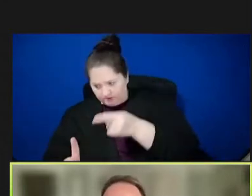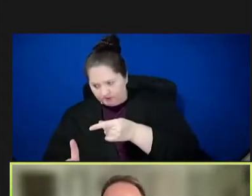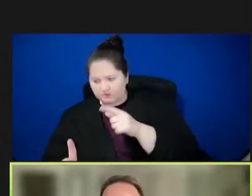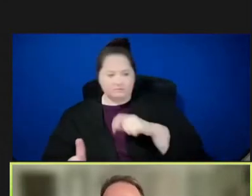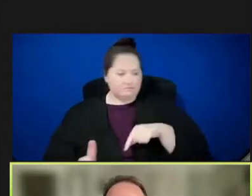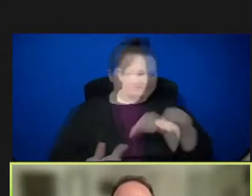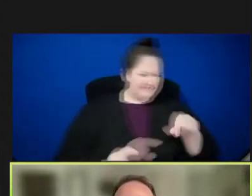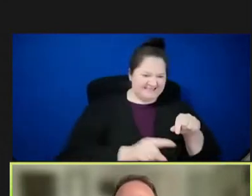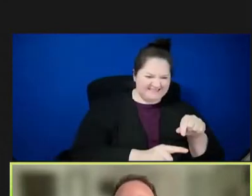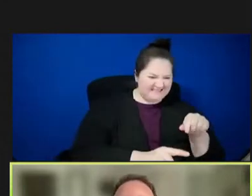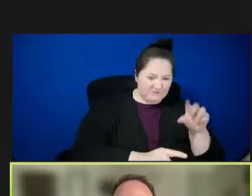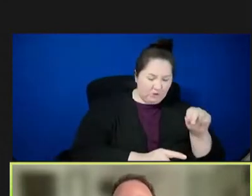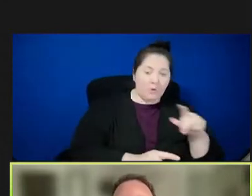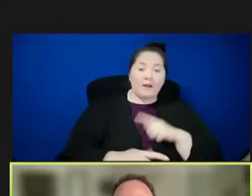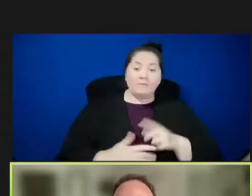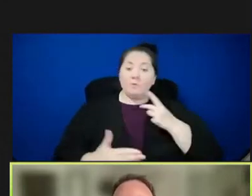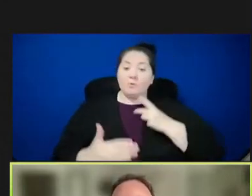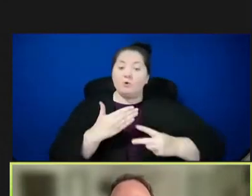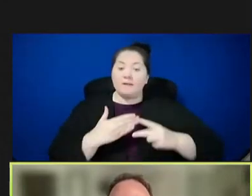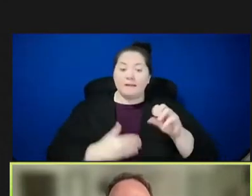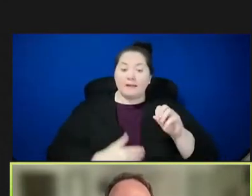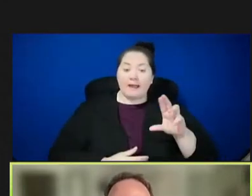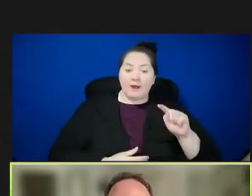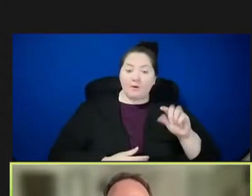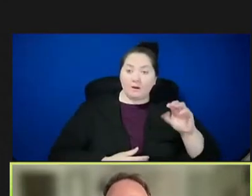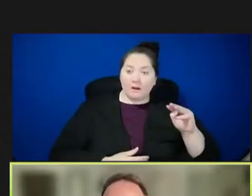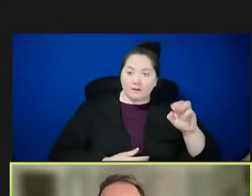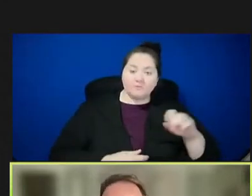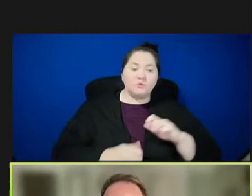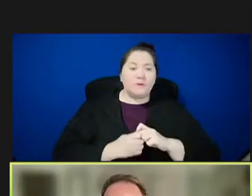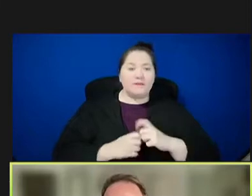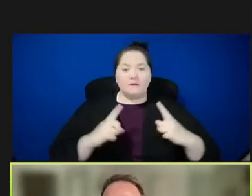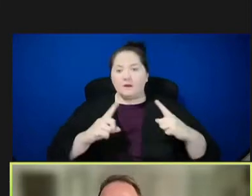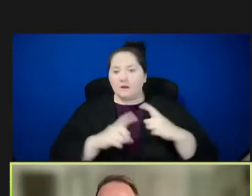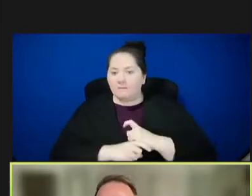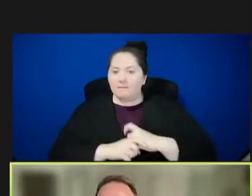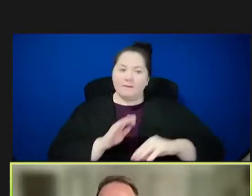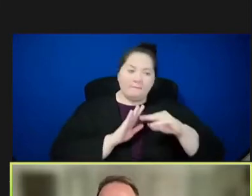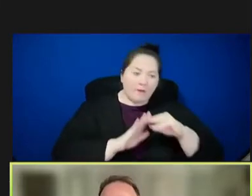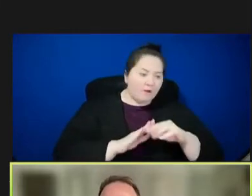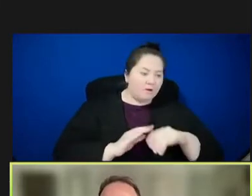predictive outcomes through complex models of the immune system or populations about how vaccines,